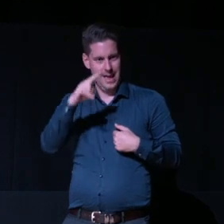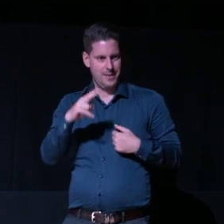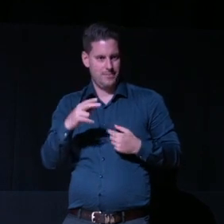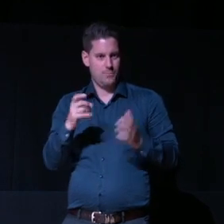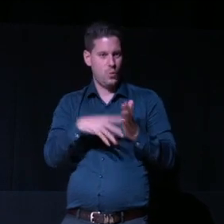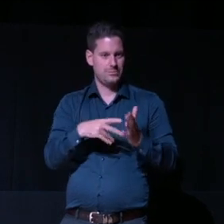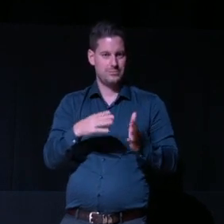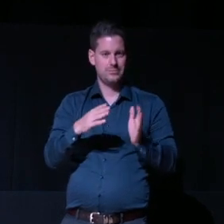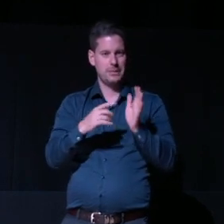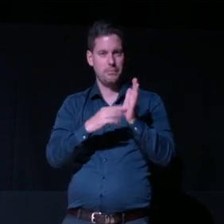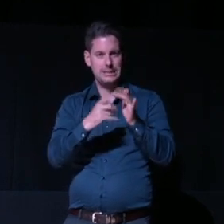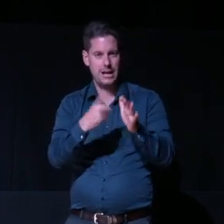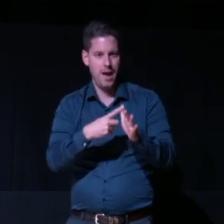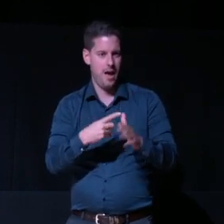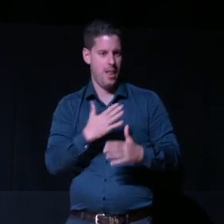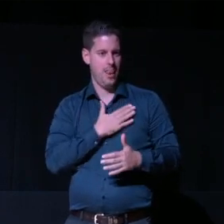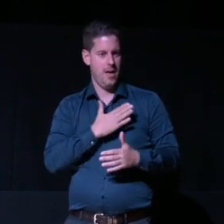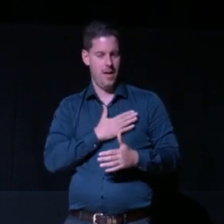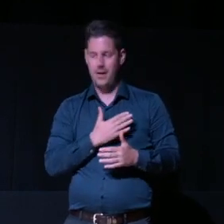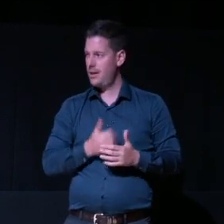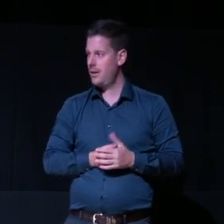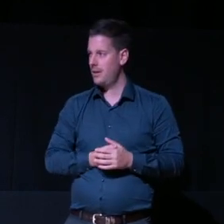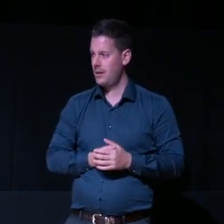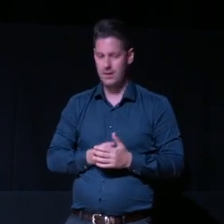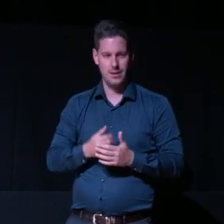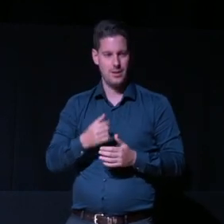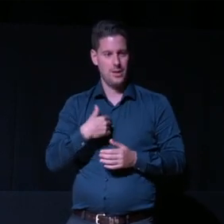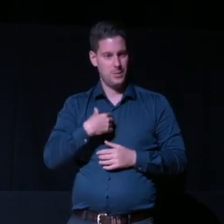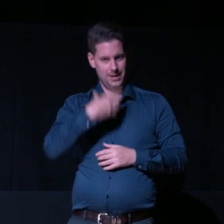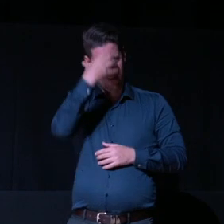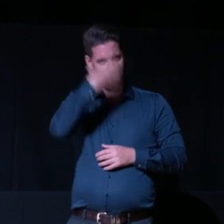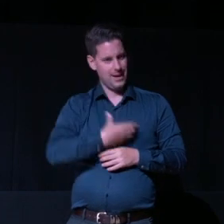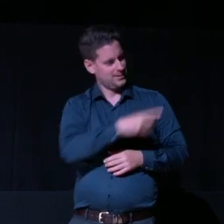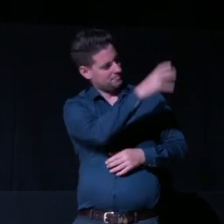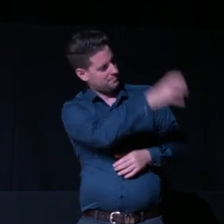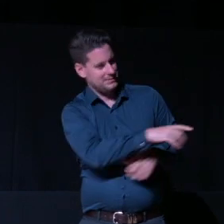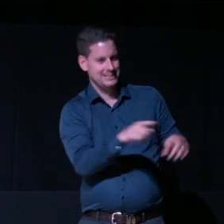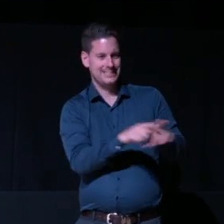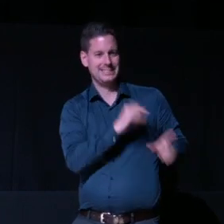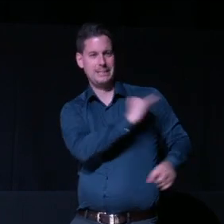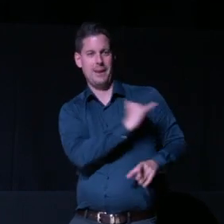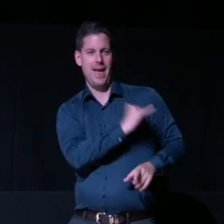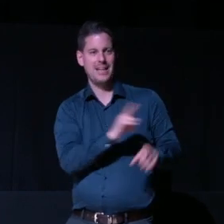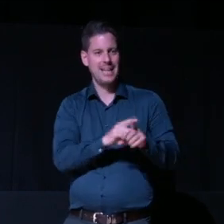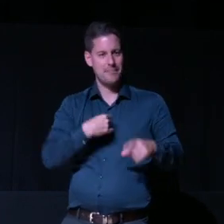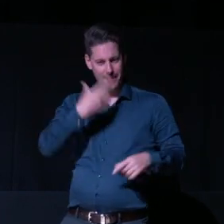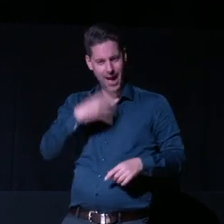We look we look like our art a bit like people look like their pets. We sort of look a bit like what we make. And I think that that